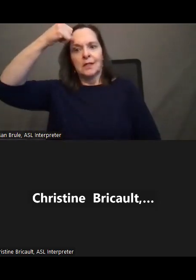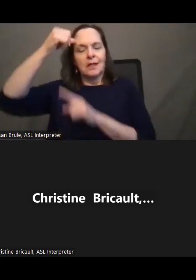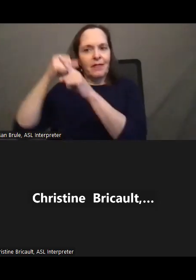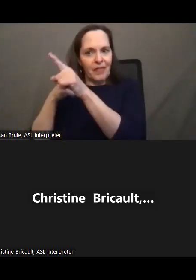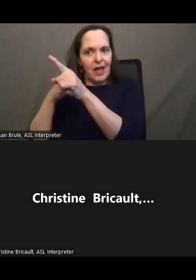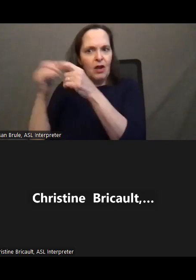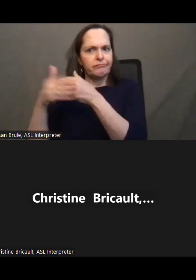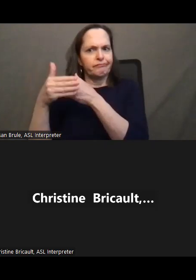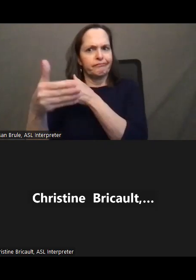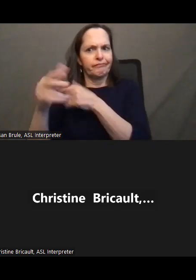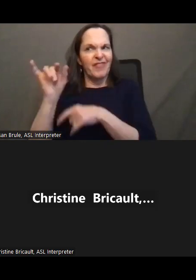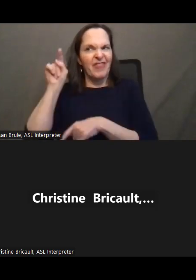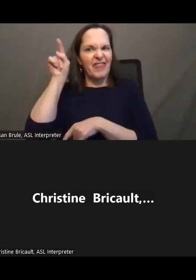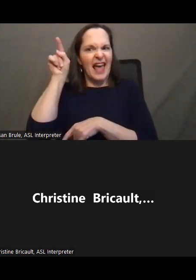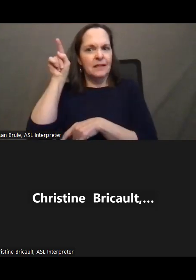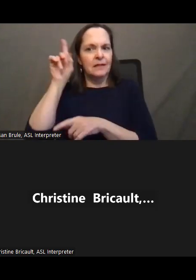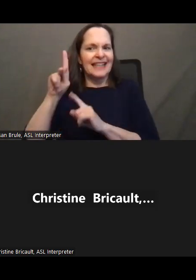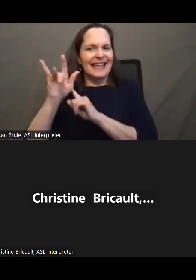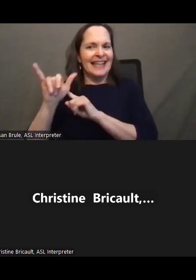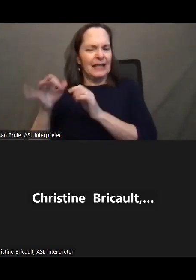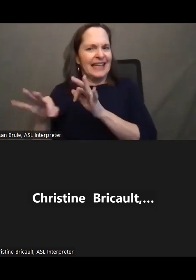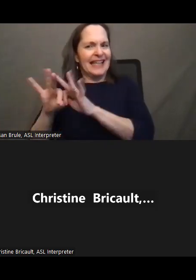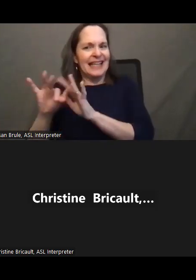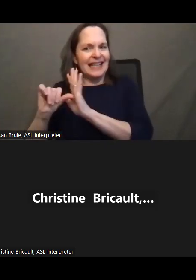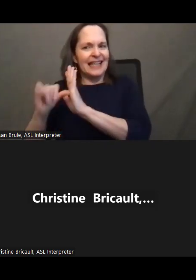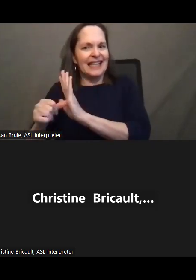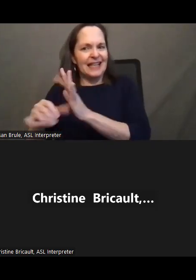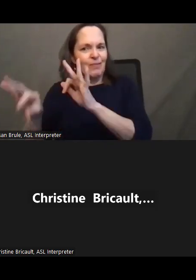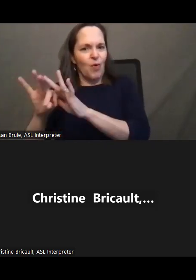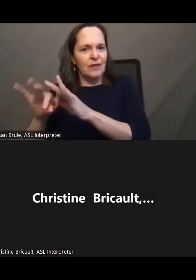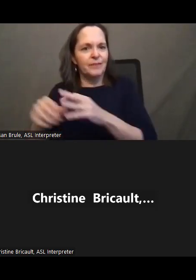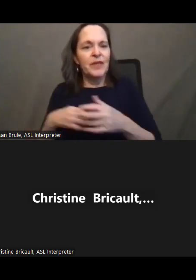So this applies to -- so to federal programs and federally funded programs.